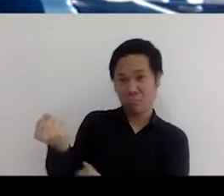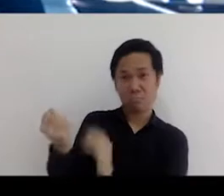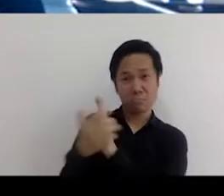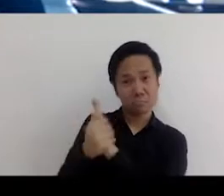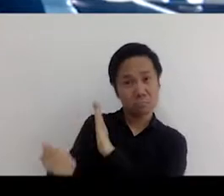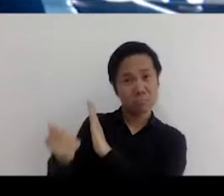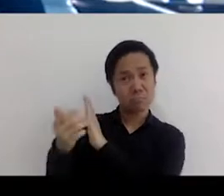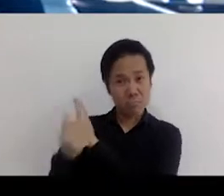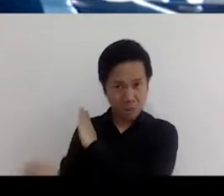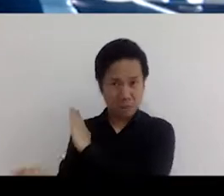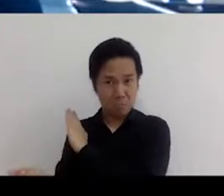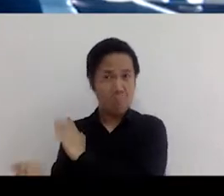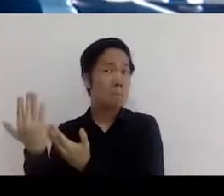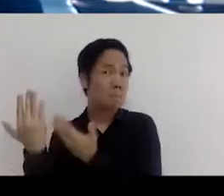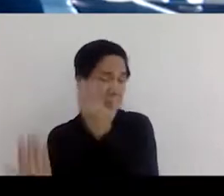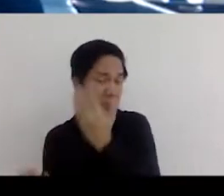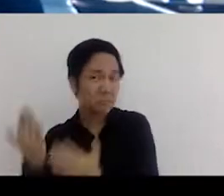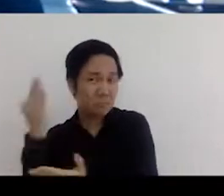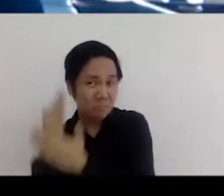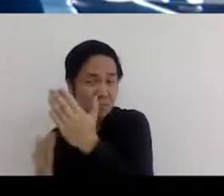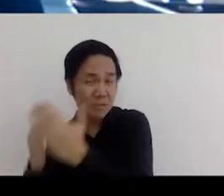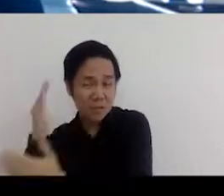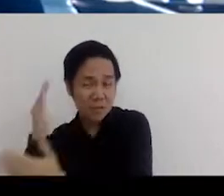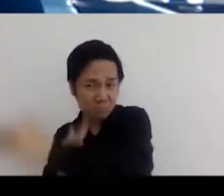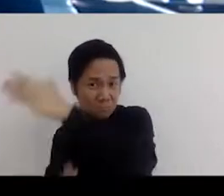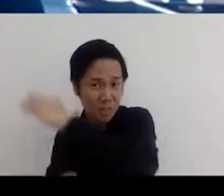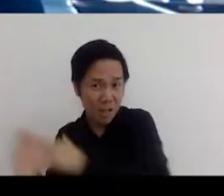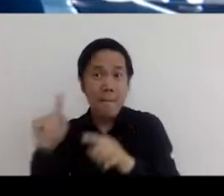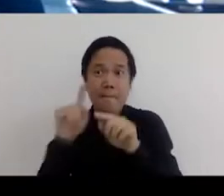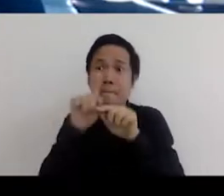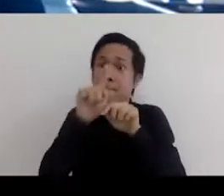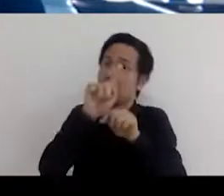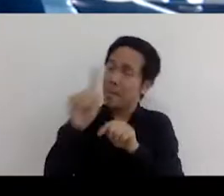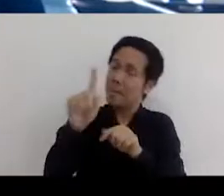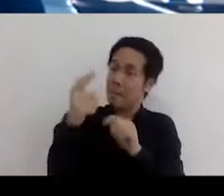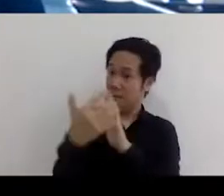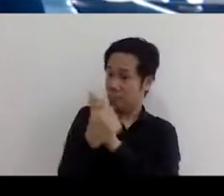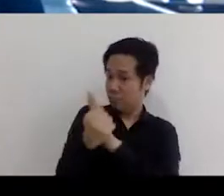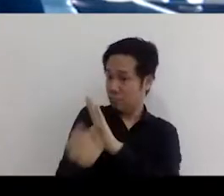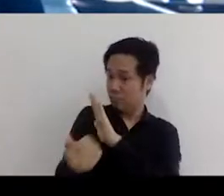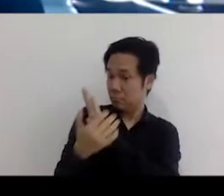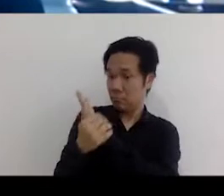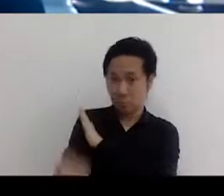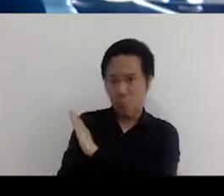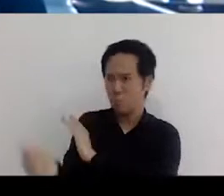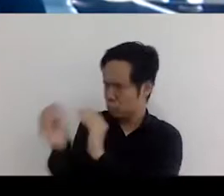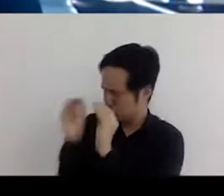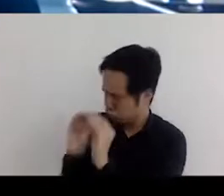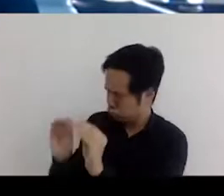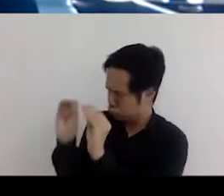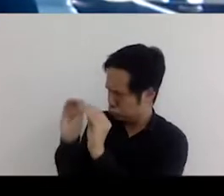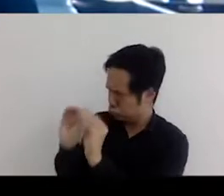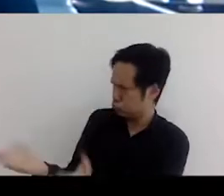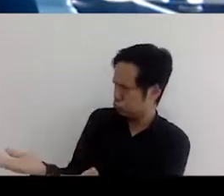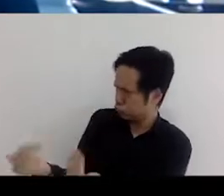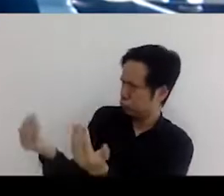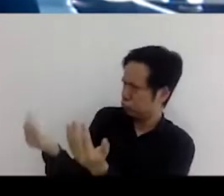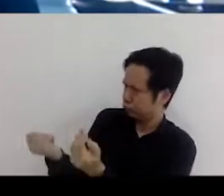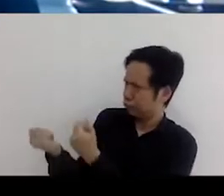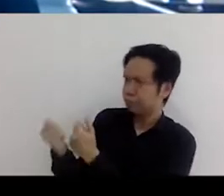We need to recruit people with disability, because the same, we talk and talk and talk. How many people with disability work in the UN?